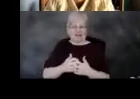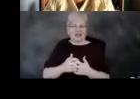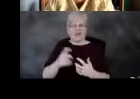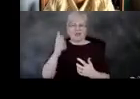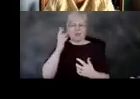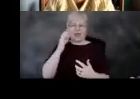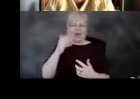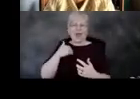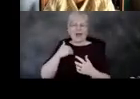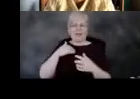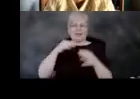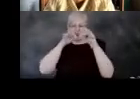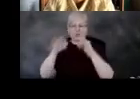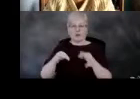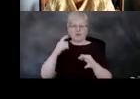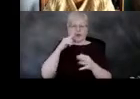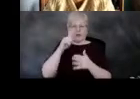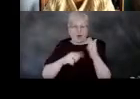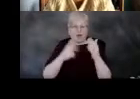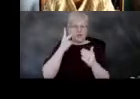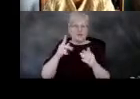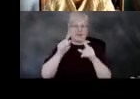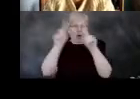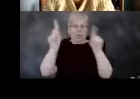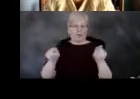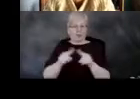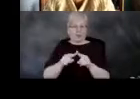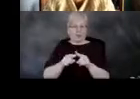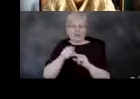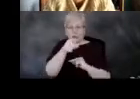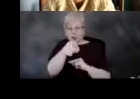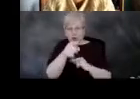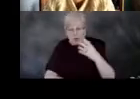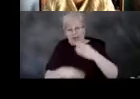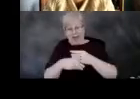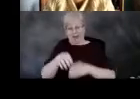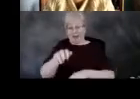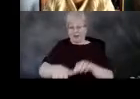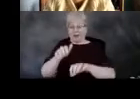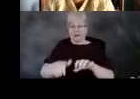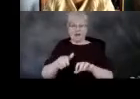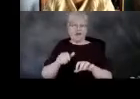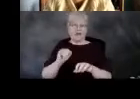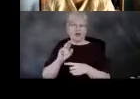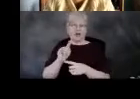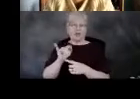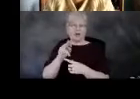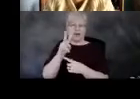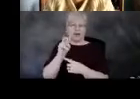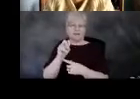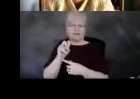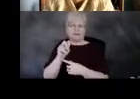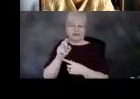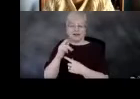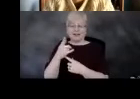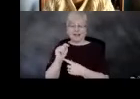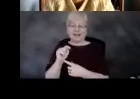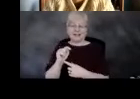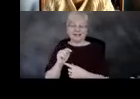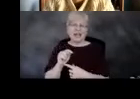screen. Writing text is not easy, you want to think about how to do it well and not just